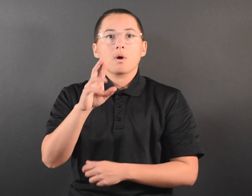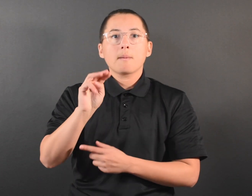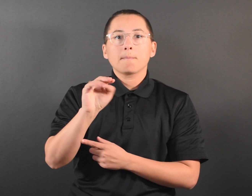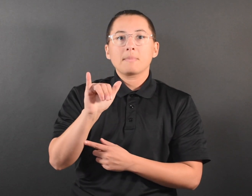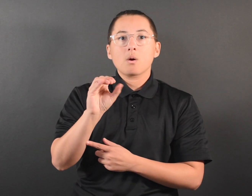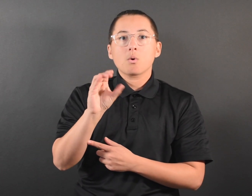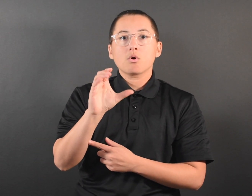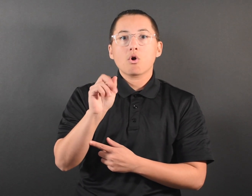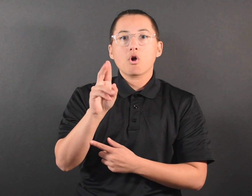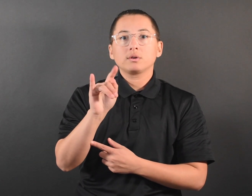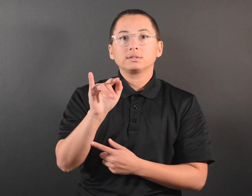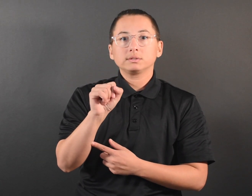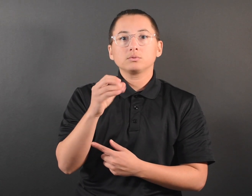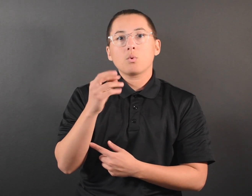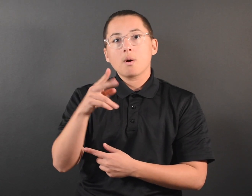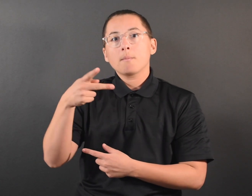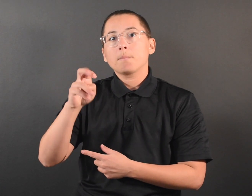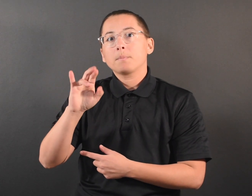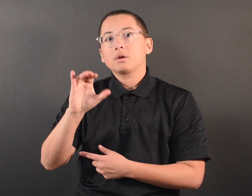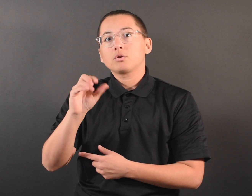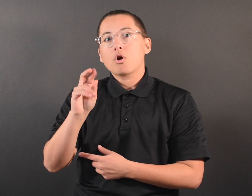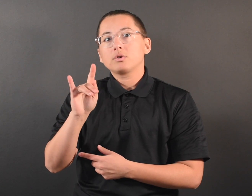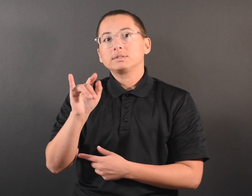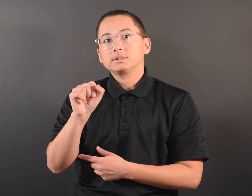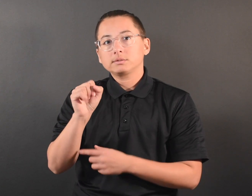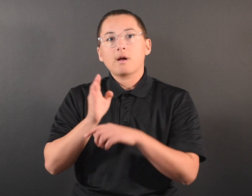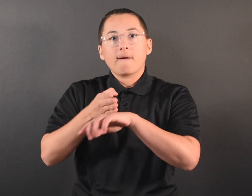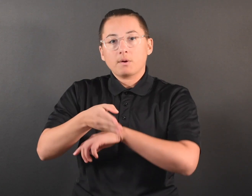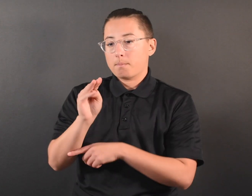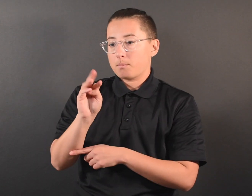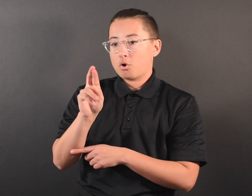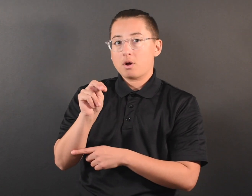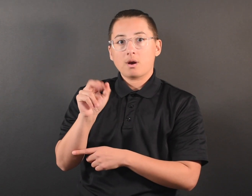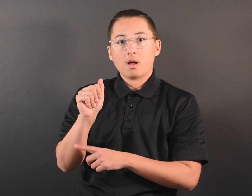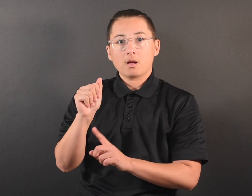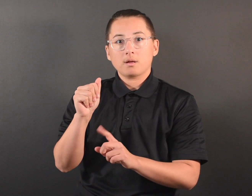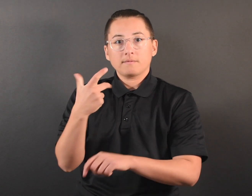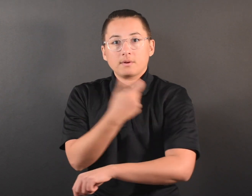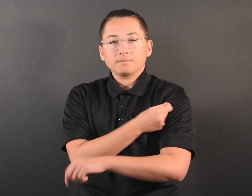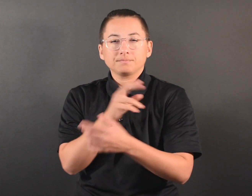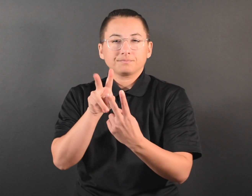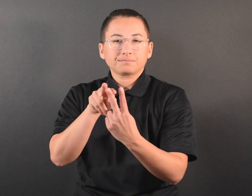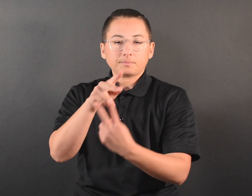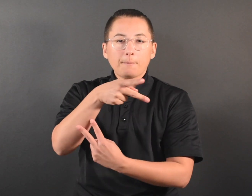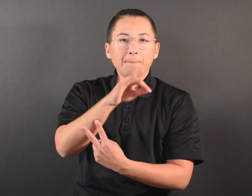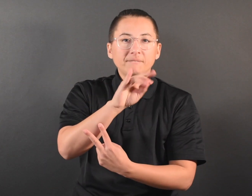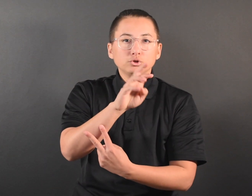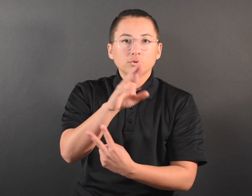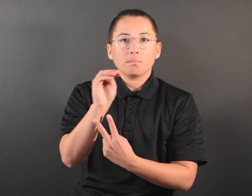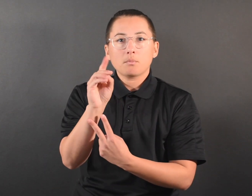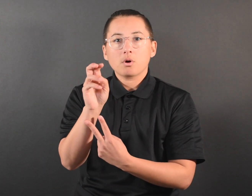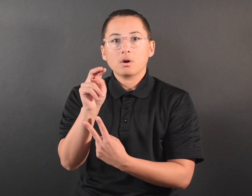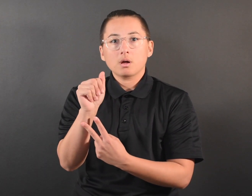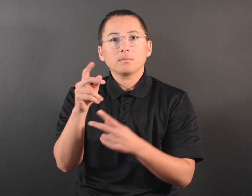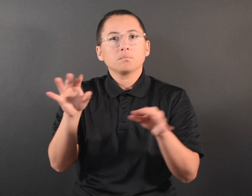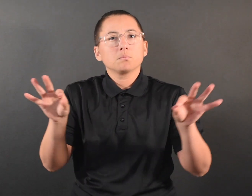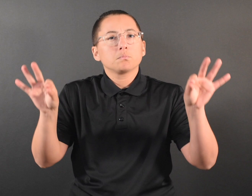or myocarditis/ pericarditis after an mRNA vaccine (Pfizer or Moderna),